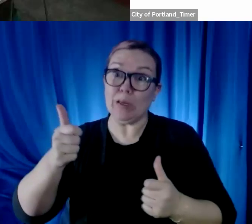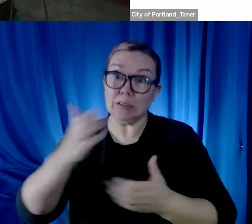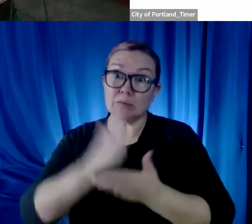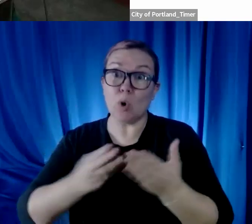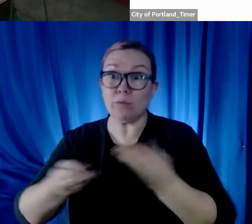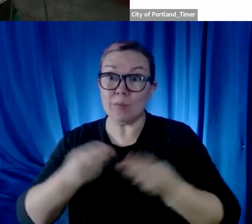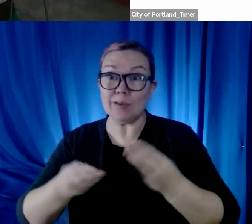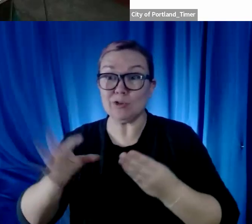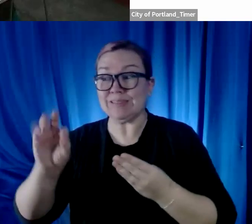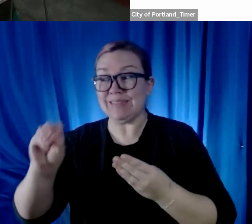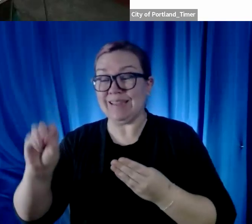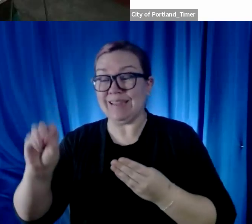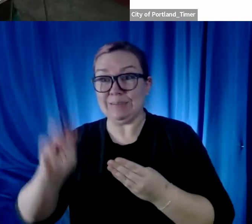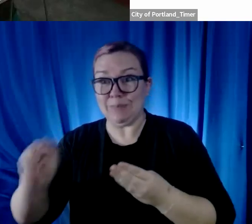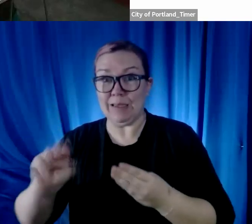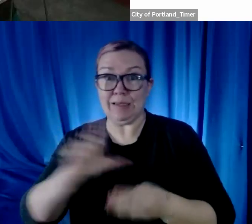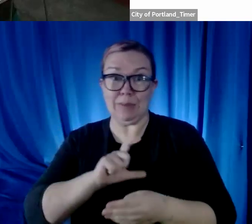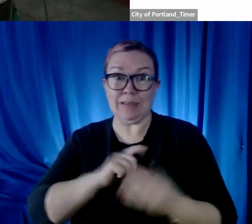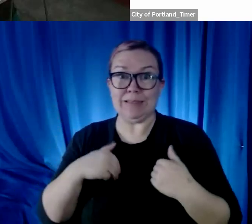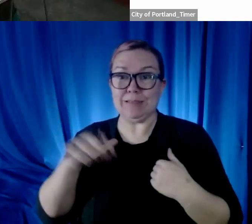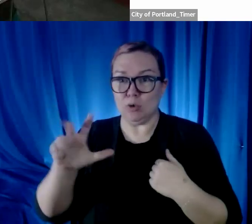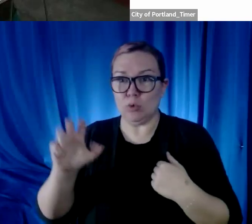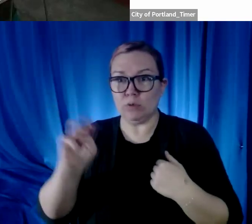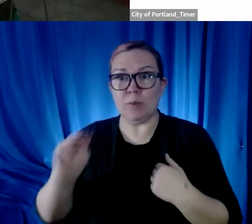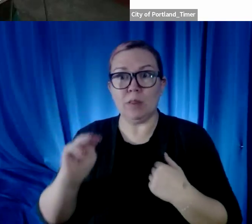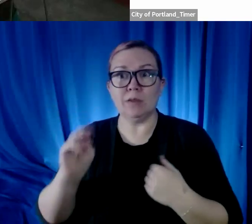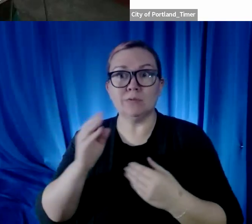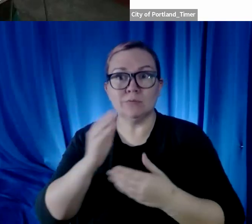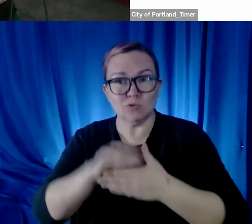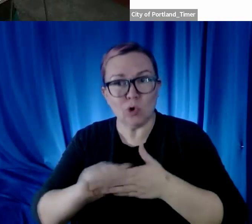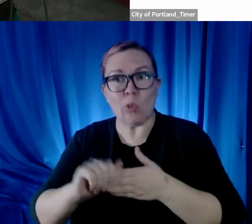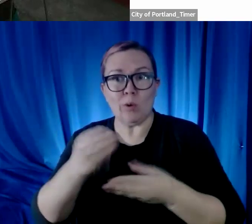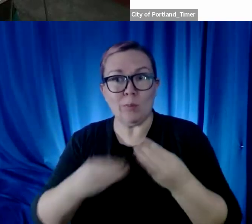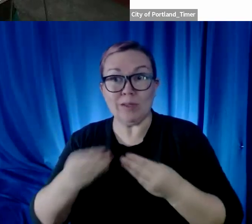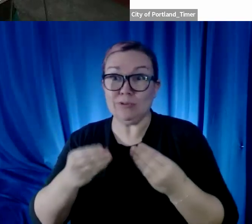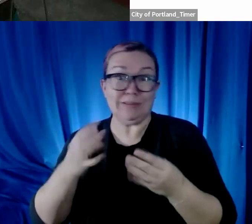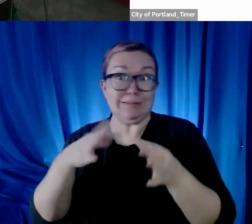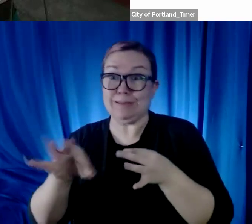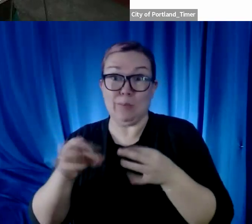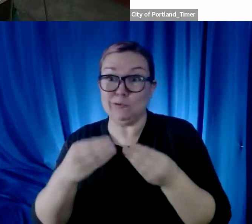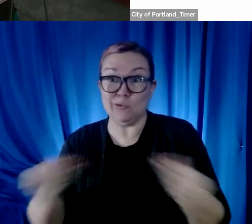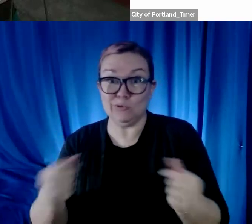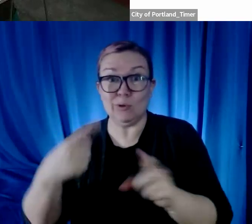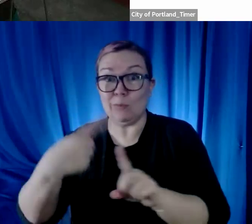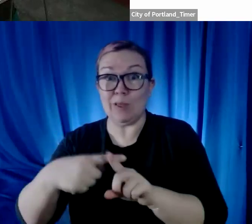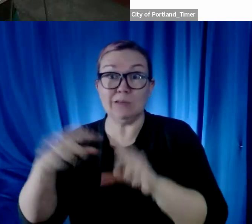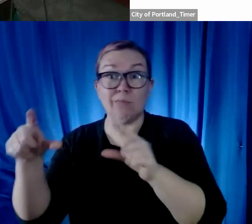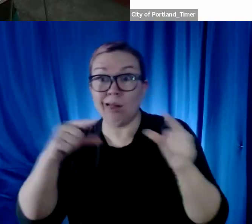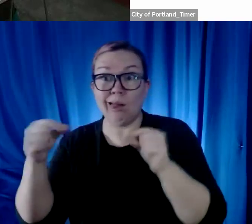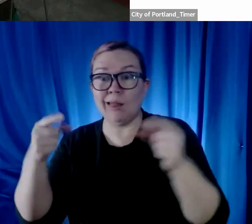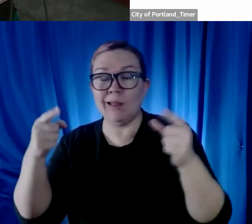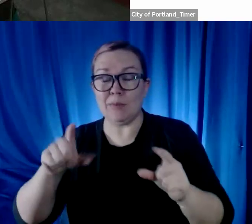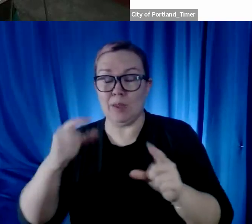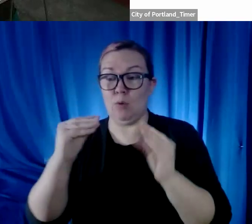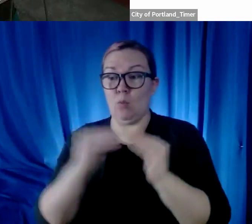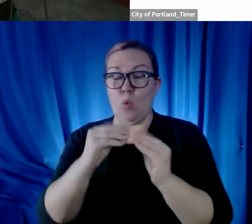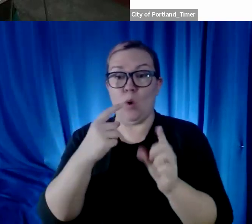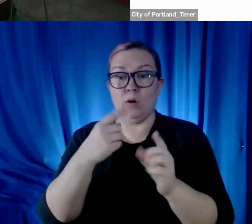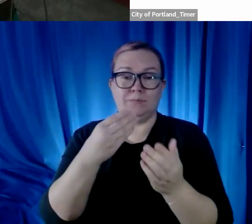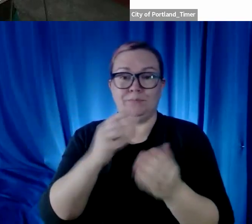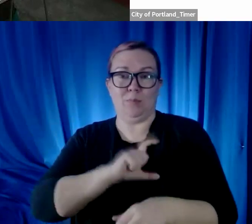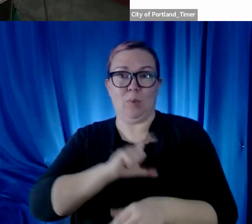And the police has 300 million budget. I think it's quite a simple equation there what to do. There's also a myth going around that the more police funding decreases crime, but the stats don't back that up.